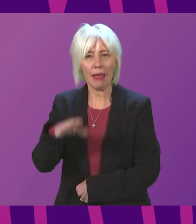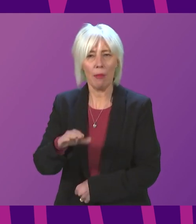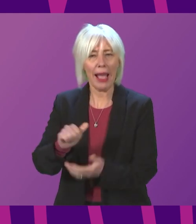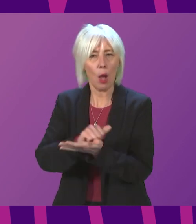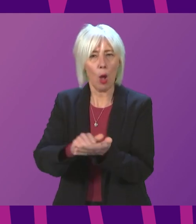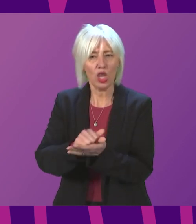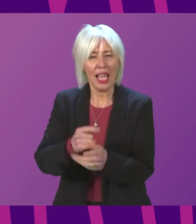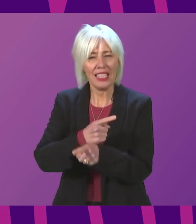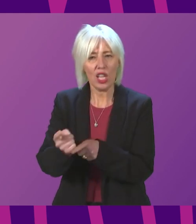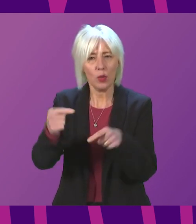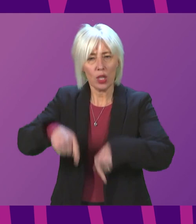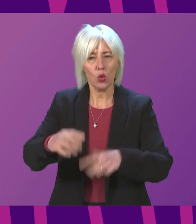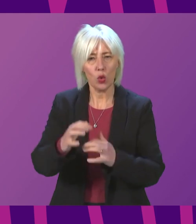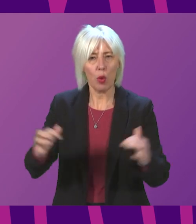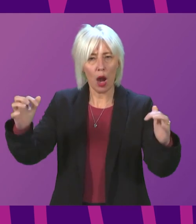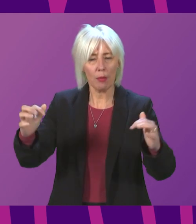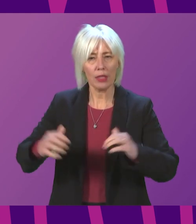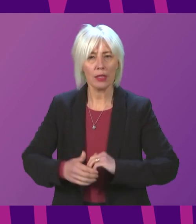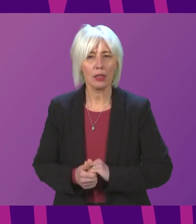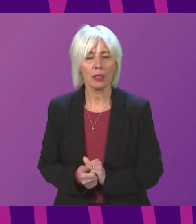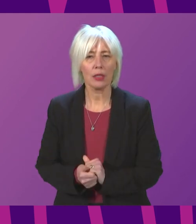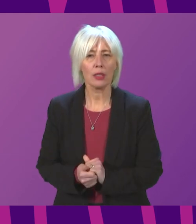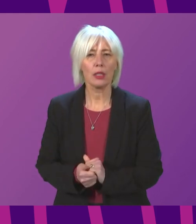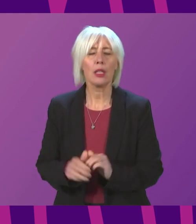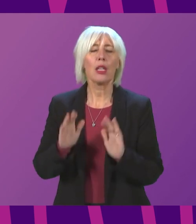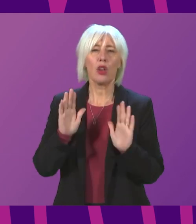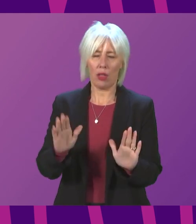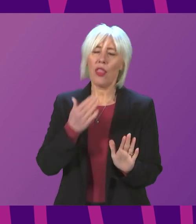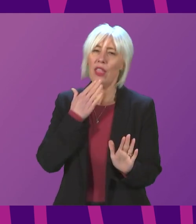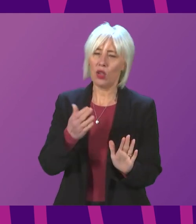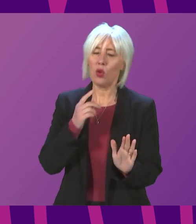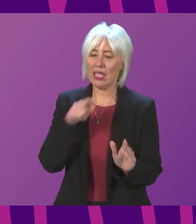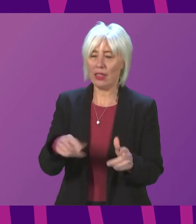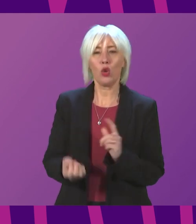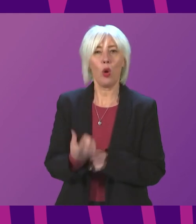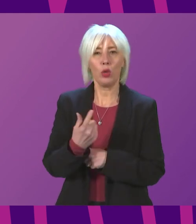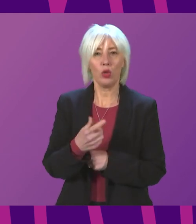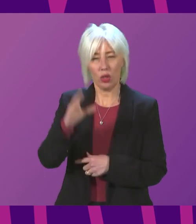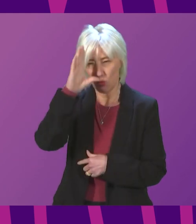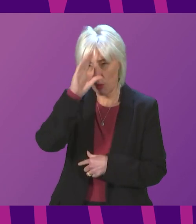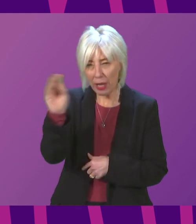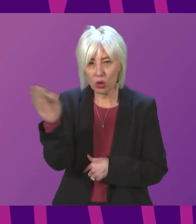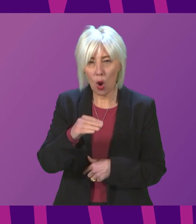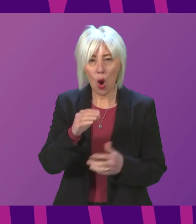Thank you, Mr Hoy. I take this opportunity to remind all members to treat one another